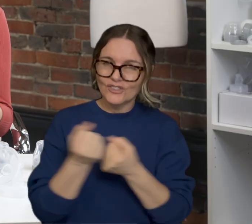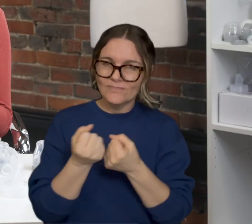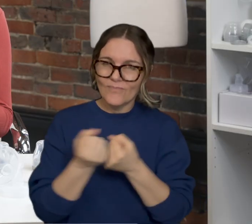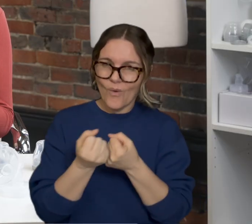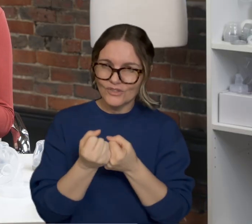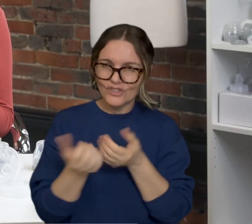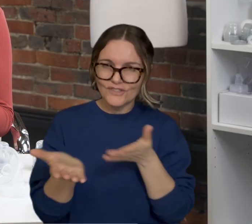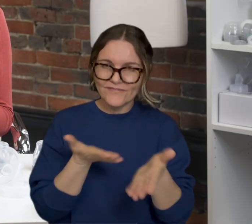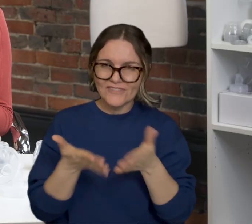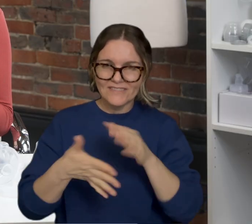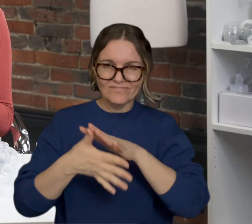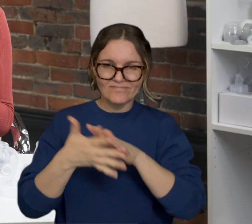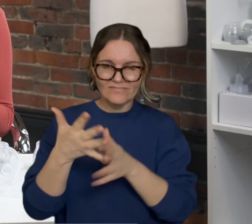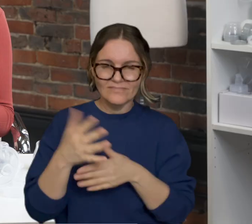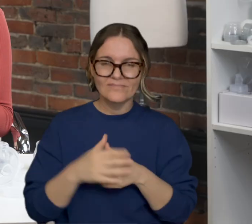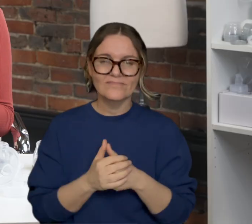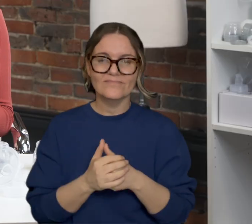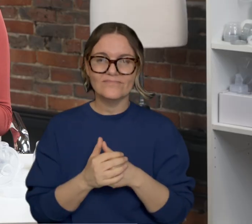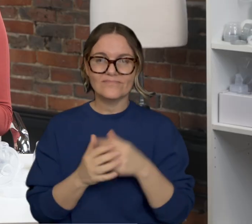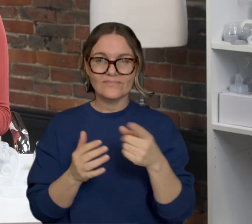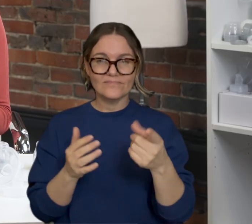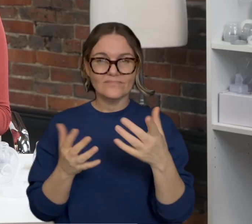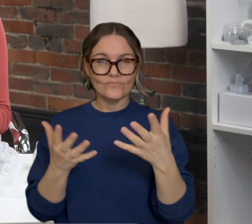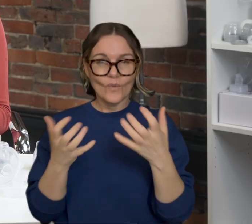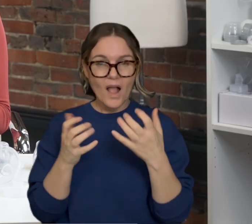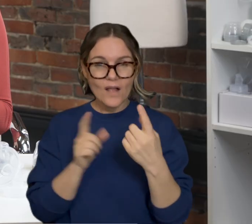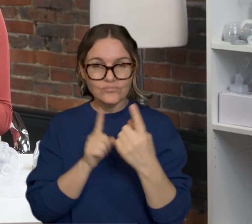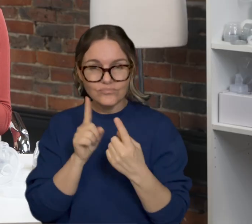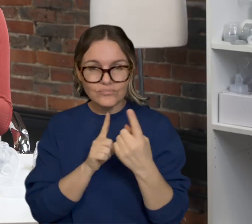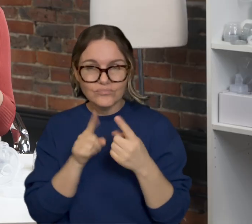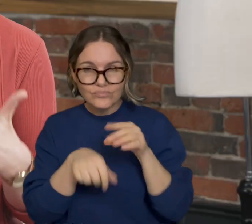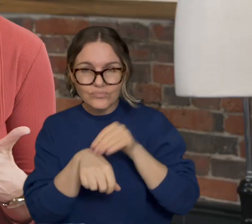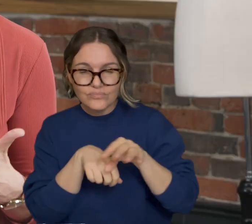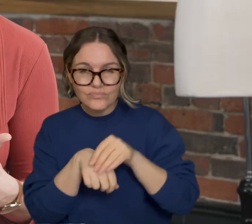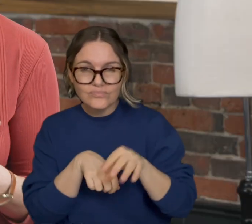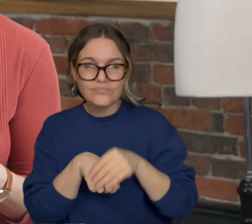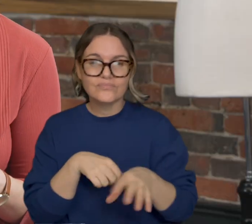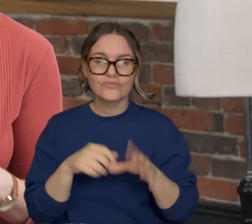have lots of other education on our website at acelleron.com including one-on-one virtual